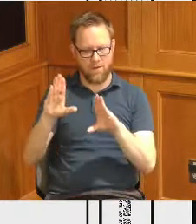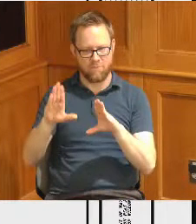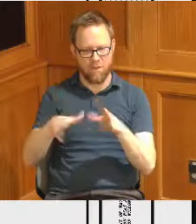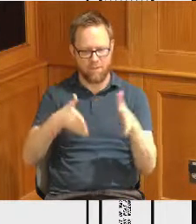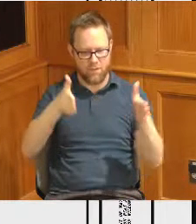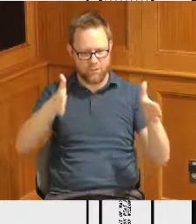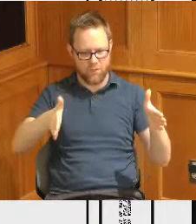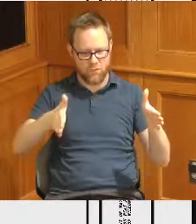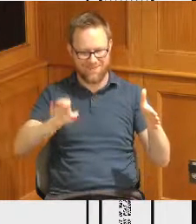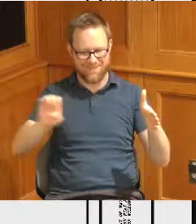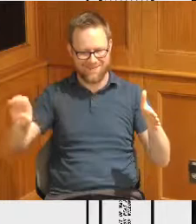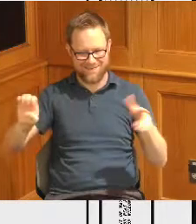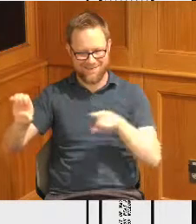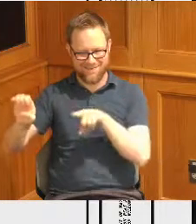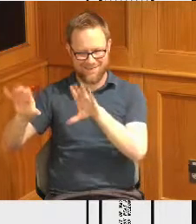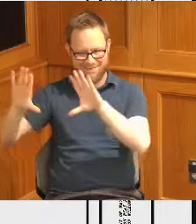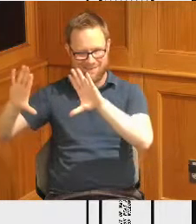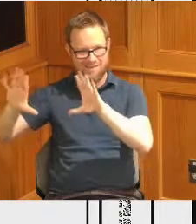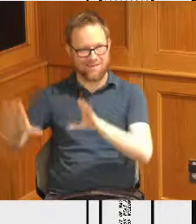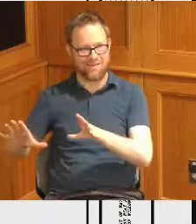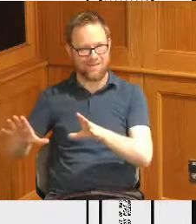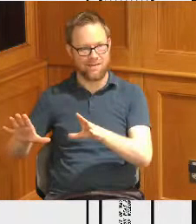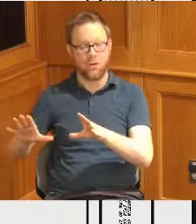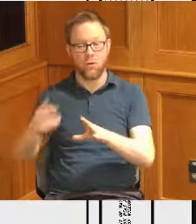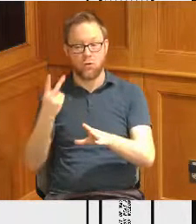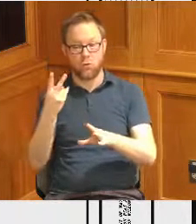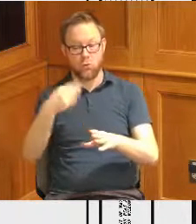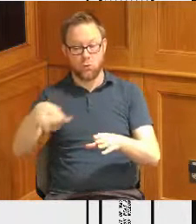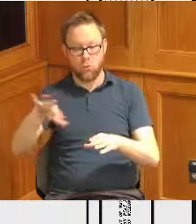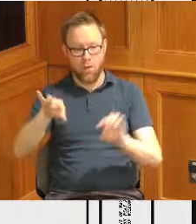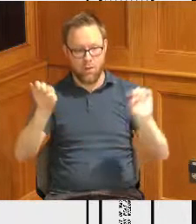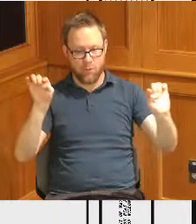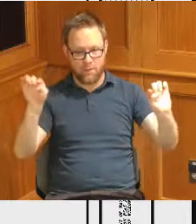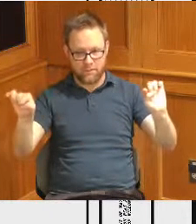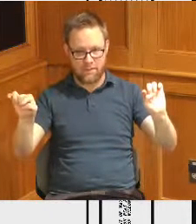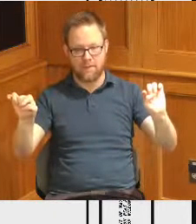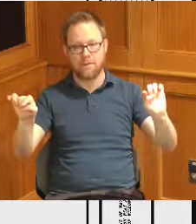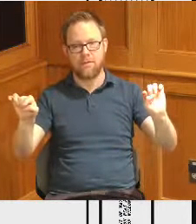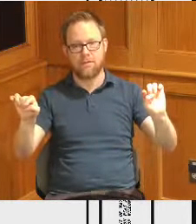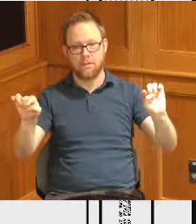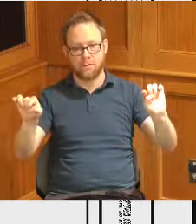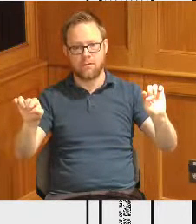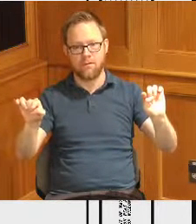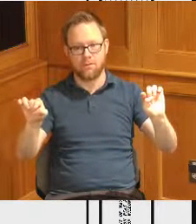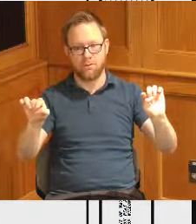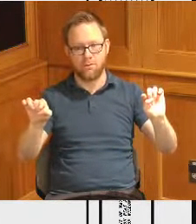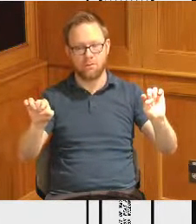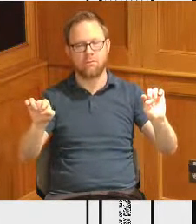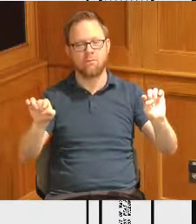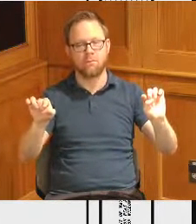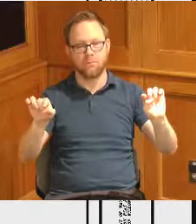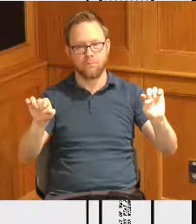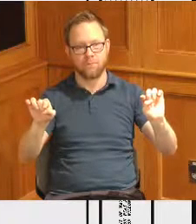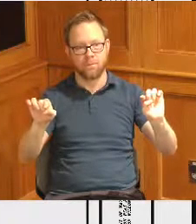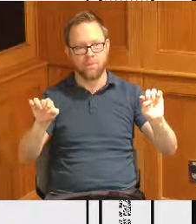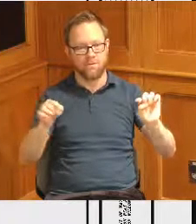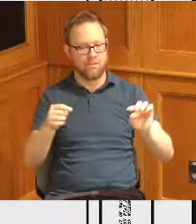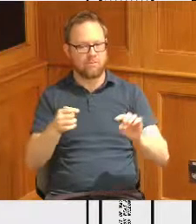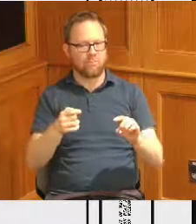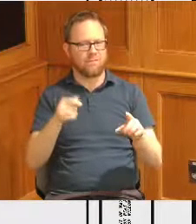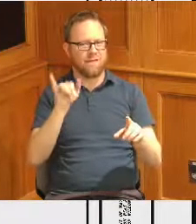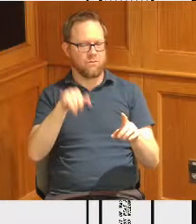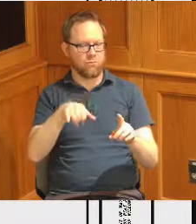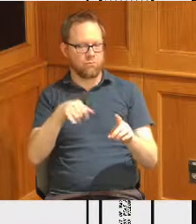the east of this these two properties are at the border of the previous vacation and